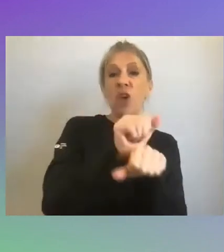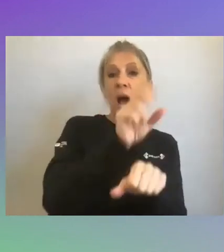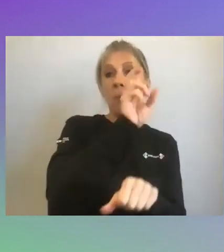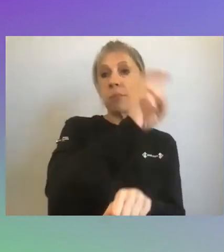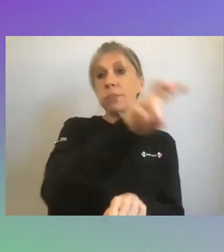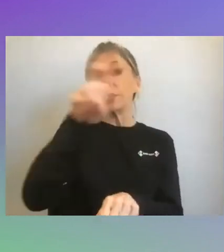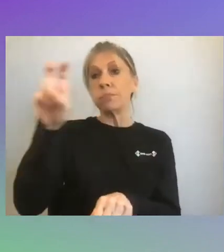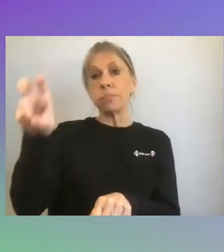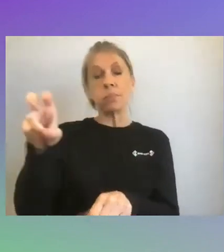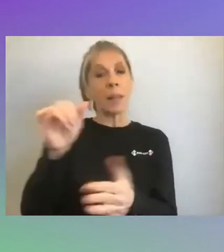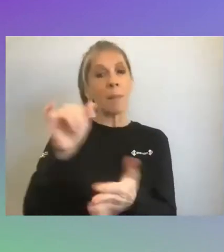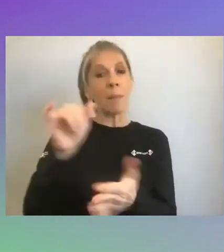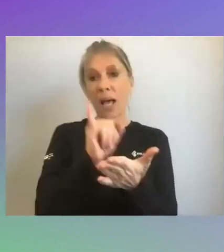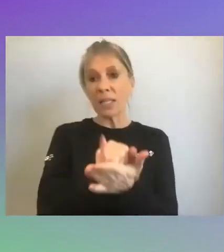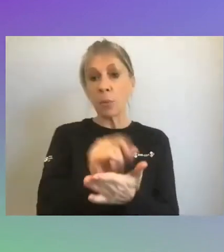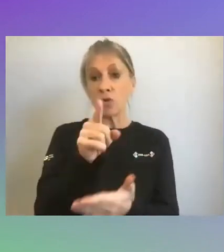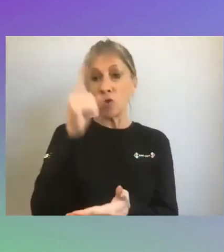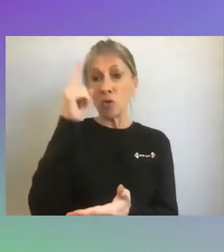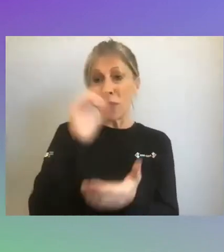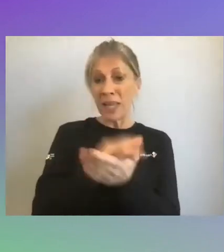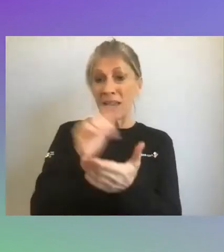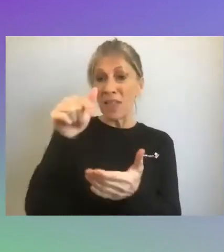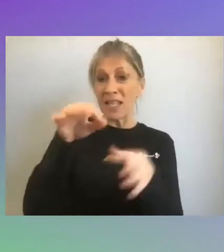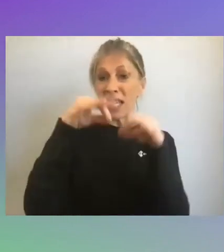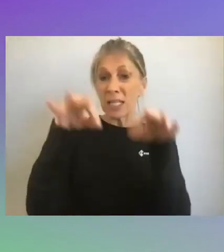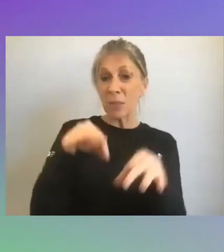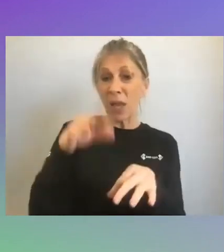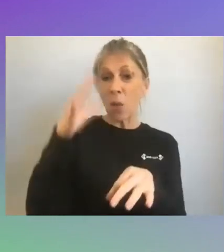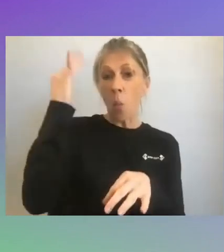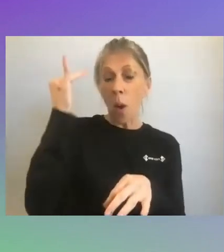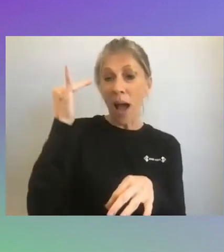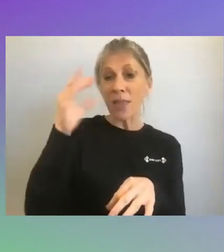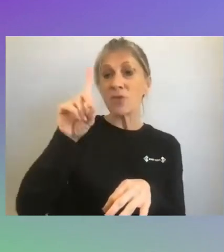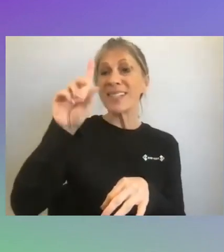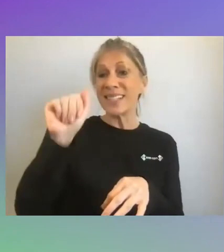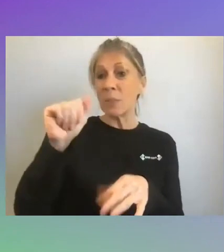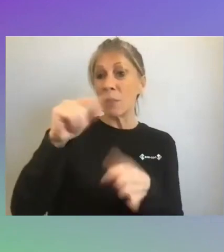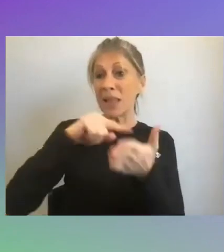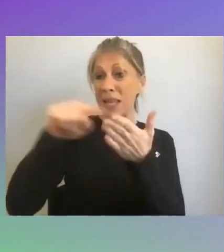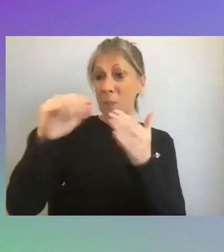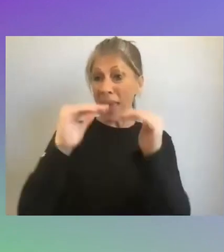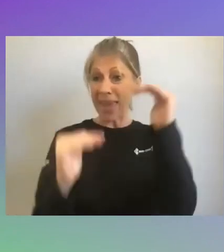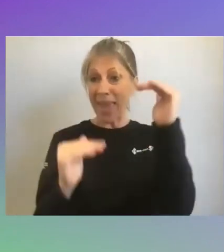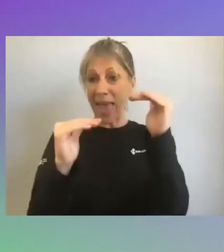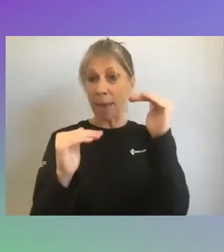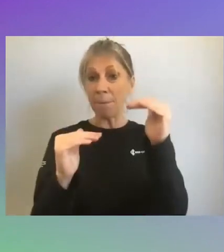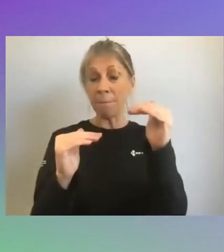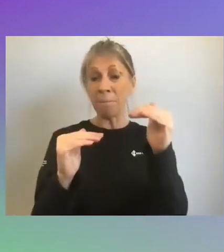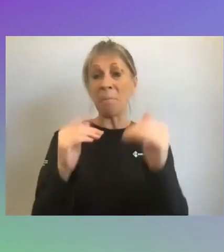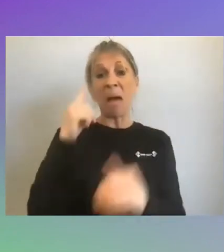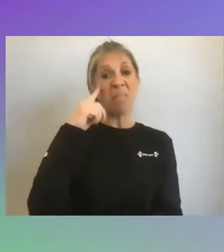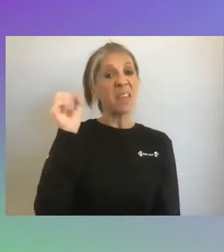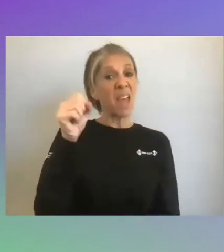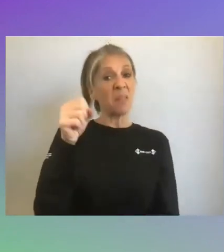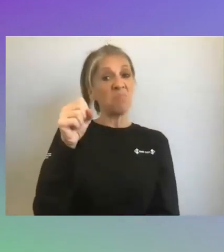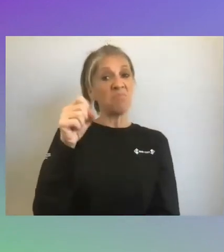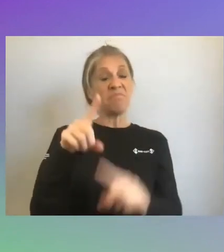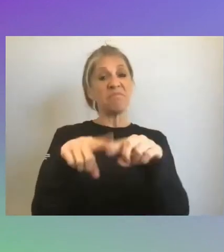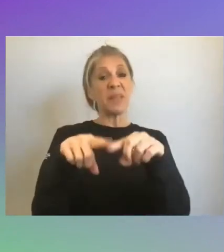do you believe this partially explains part of the disability pay gap? I think it could especially